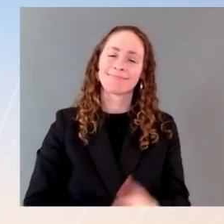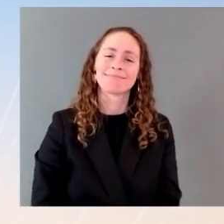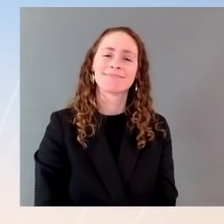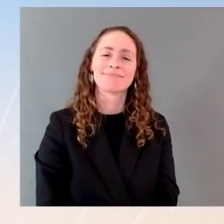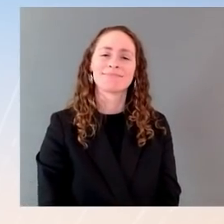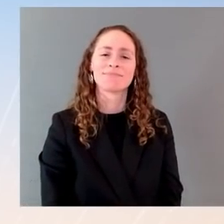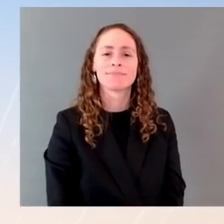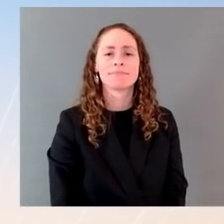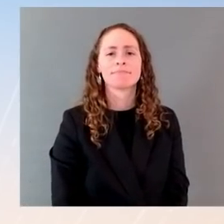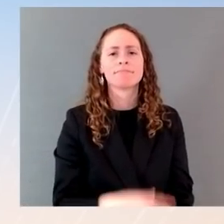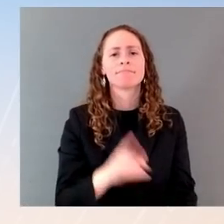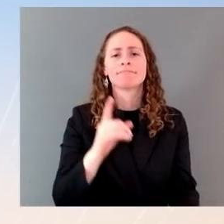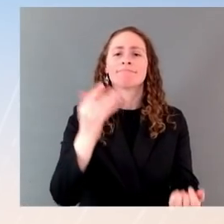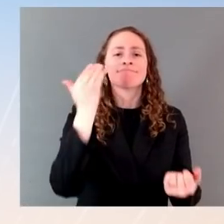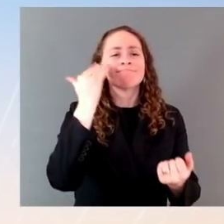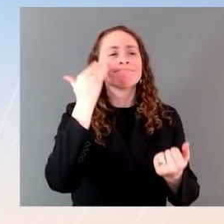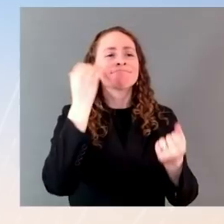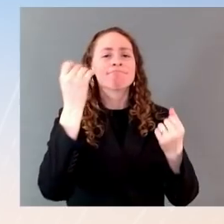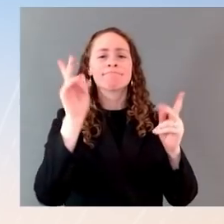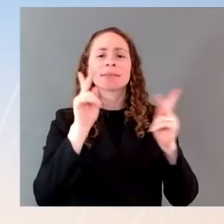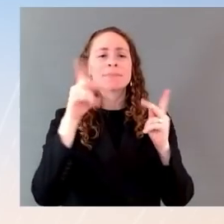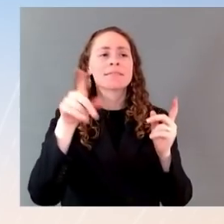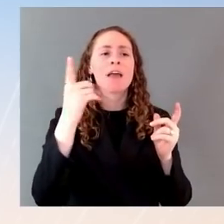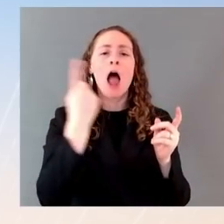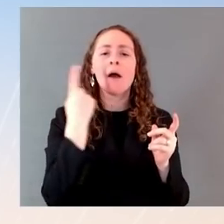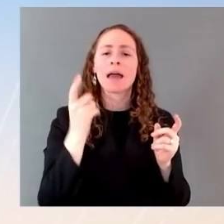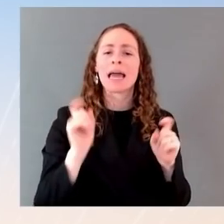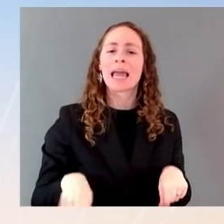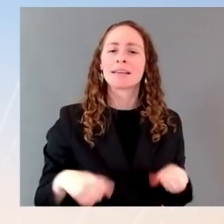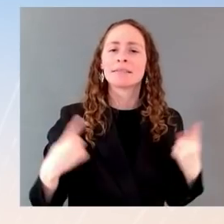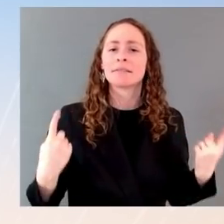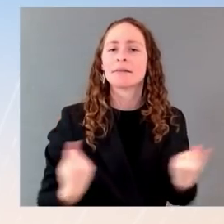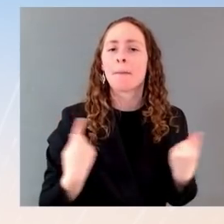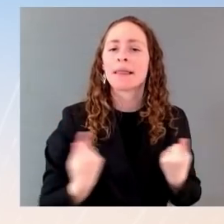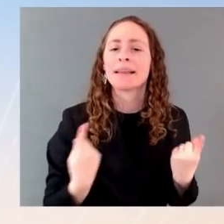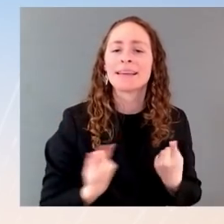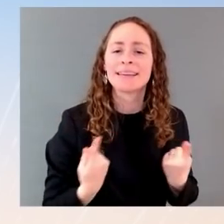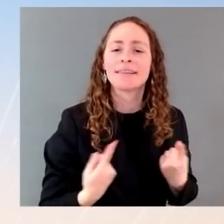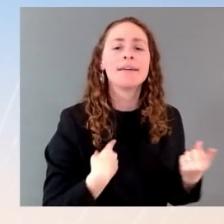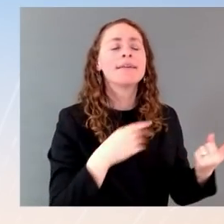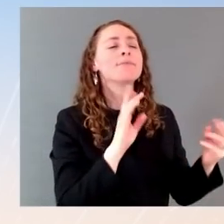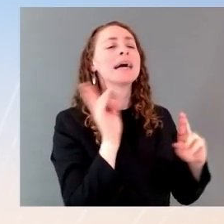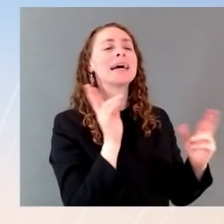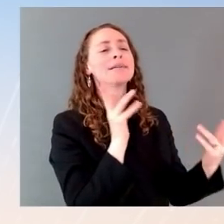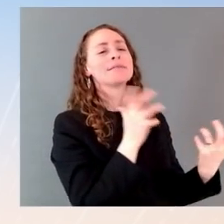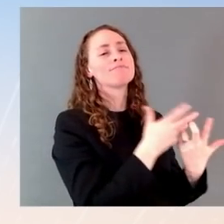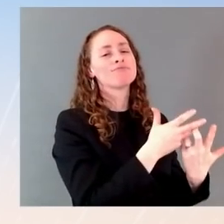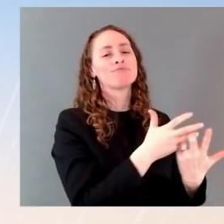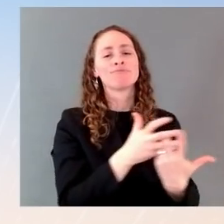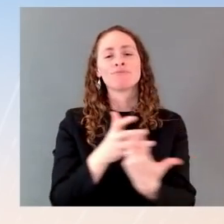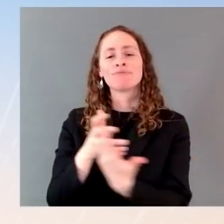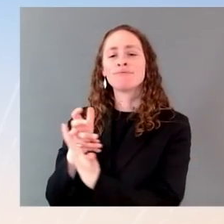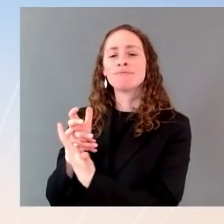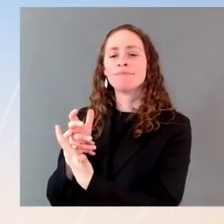by donating these 50 million tests to community health centers and rural health centers, by making them available at 20,000 pharmacies,